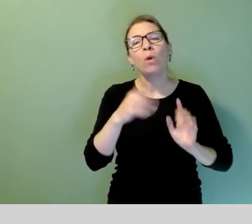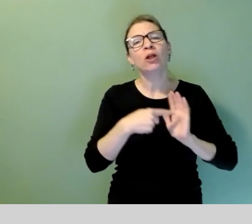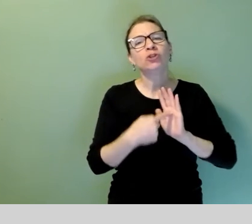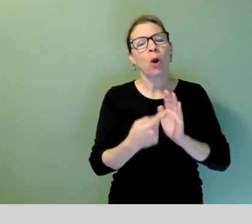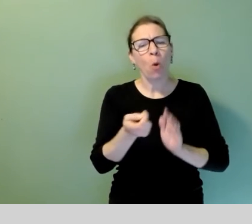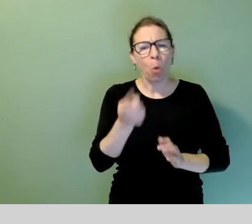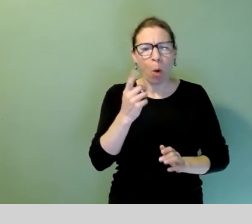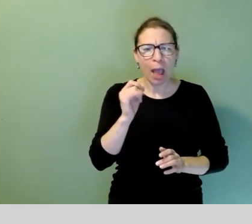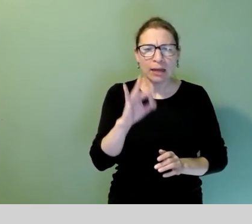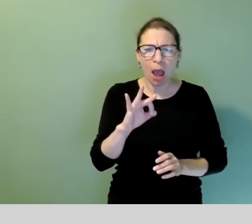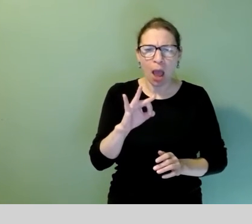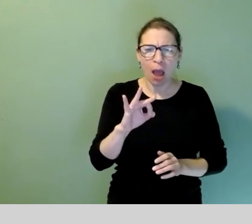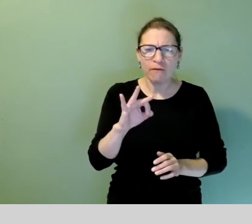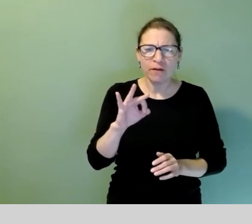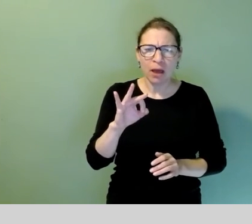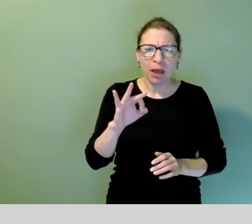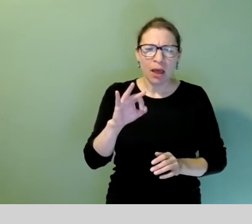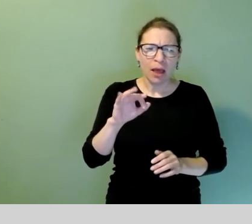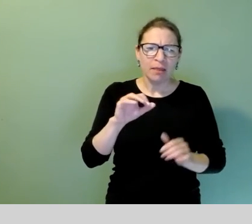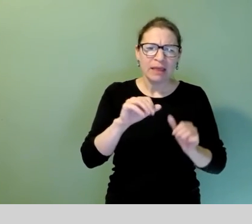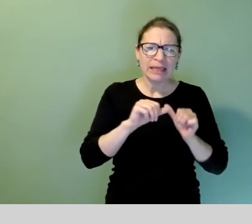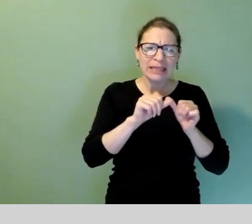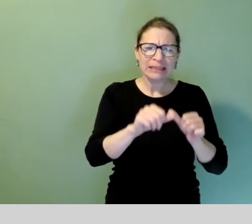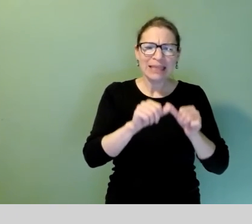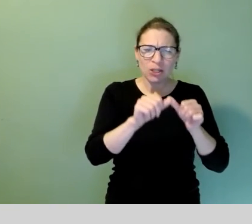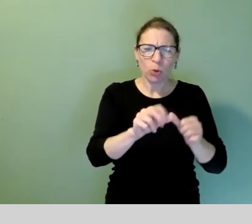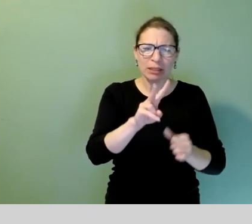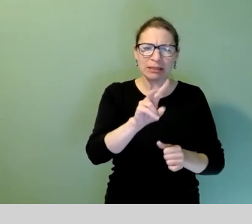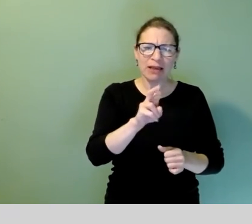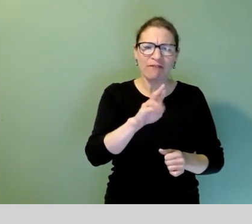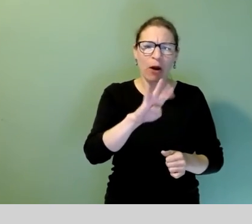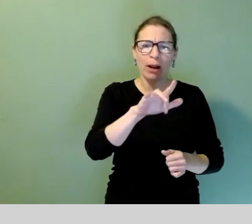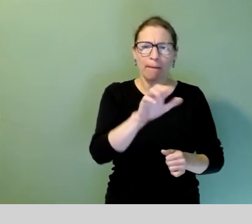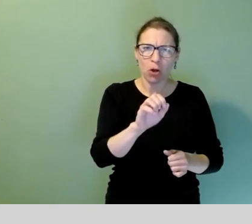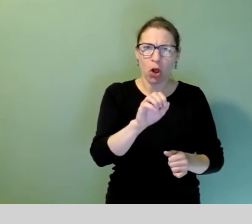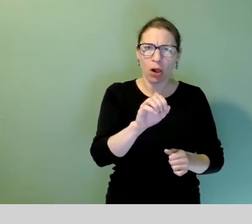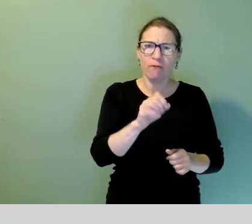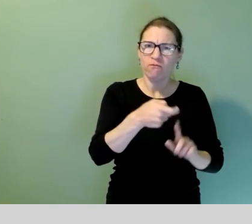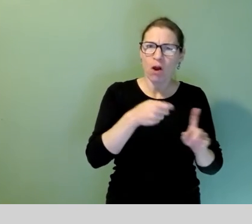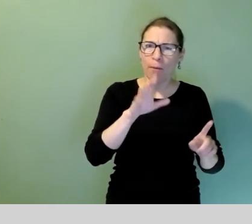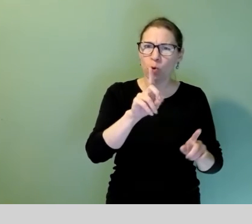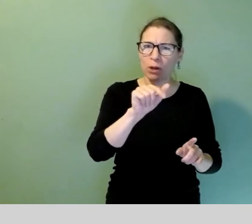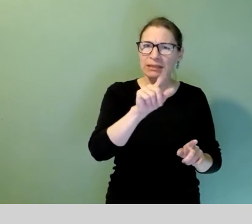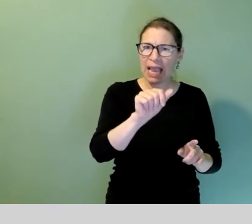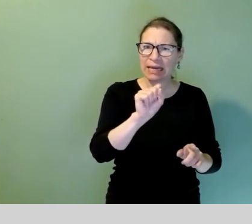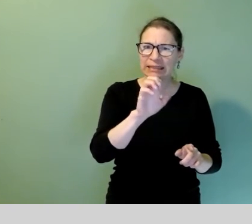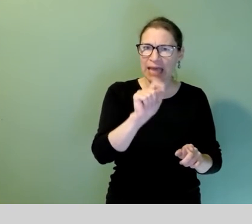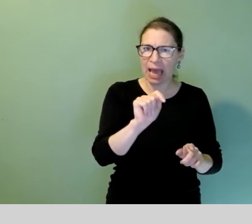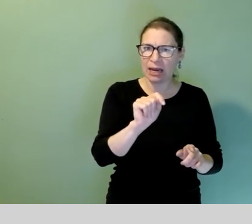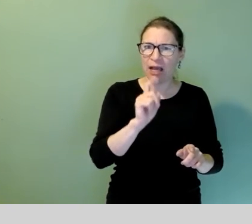of the numerical continuous variables in your data set. And you'll just plot them all the pairwise comparisons